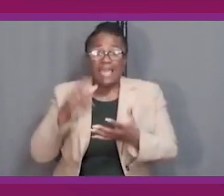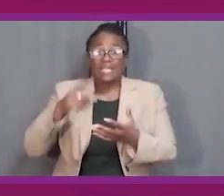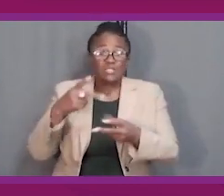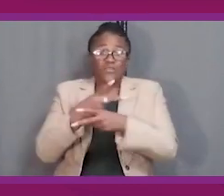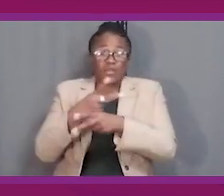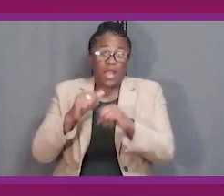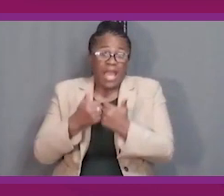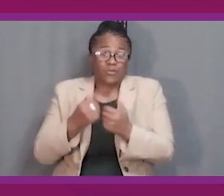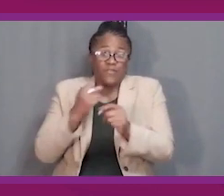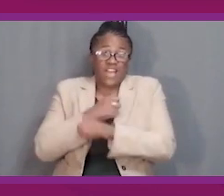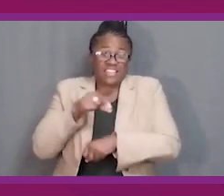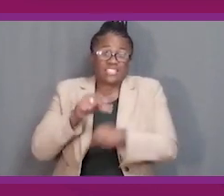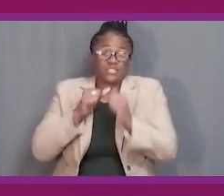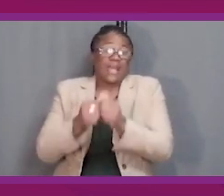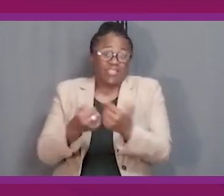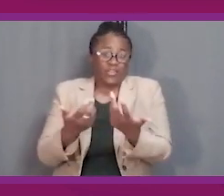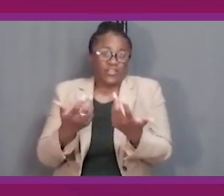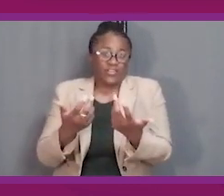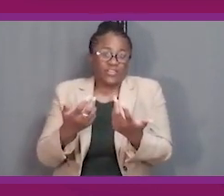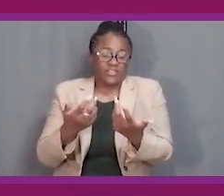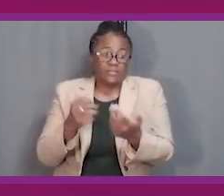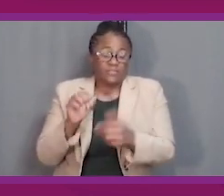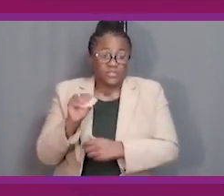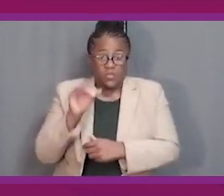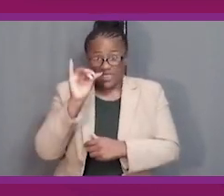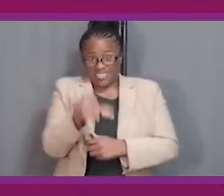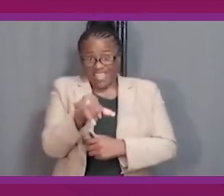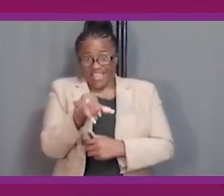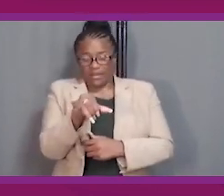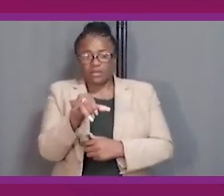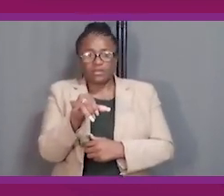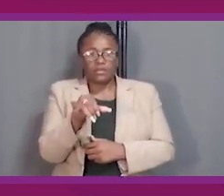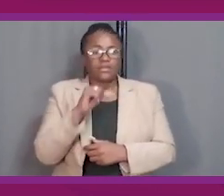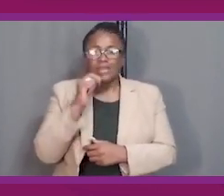climate change is leaving so many disabled people behind, but creating so many more disabled people,